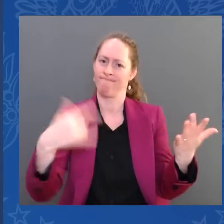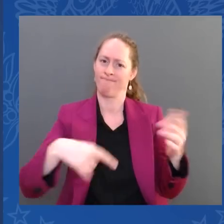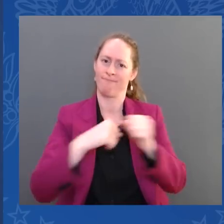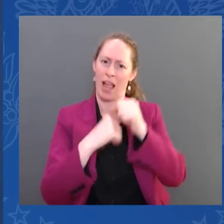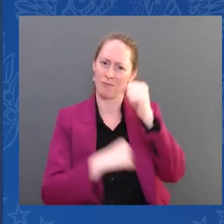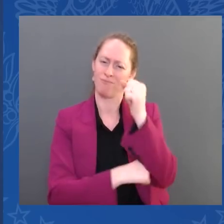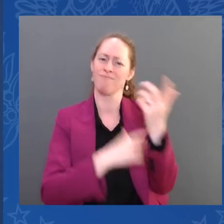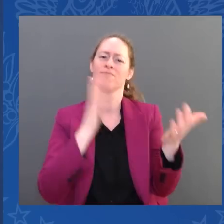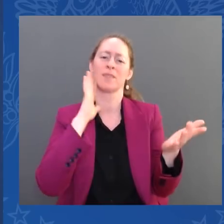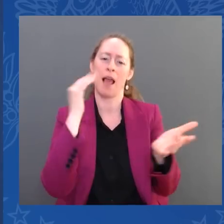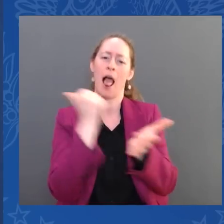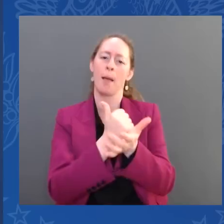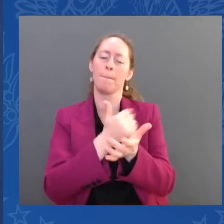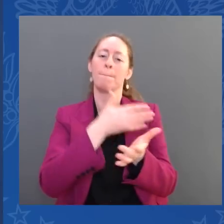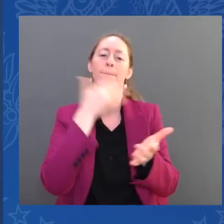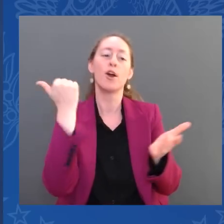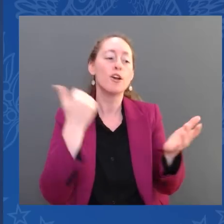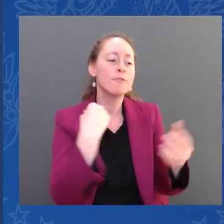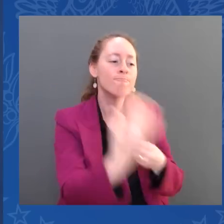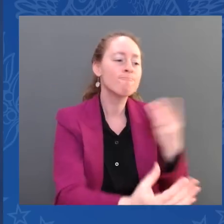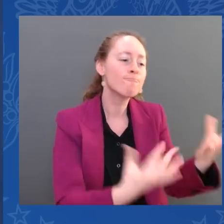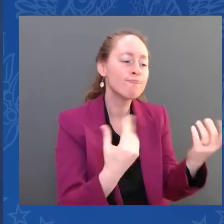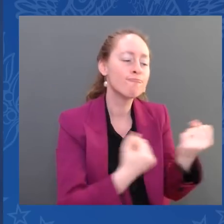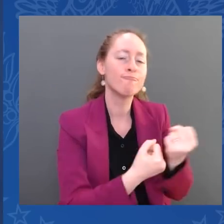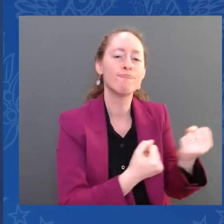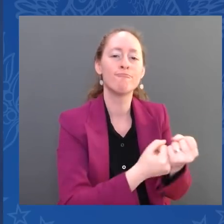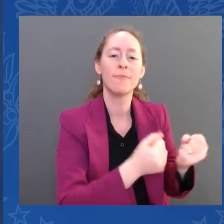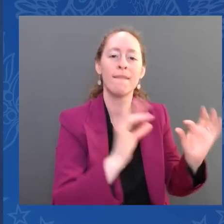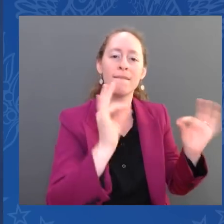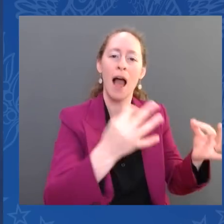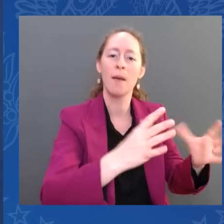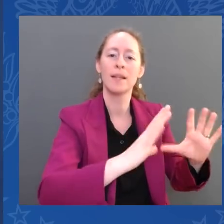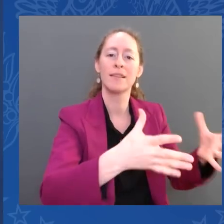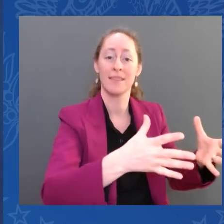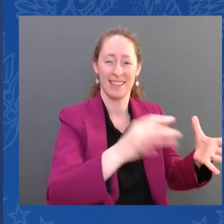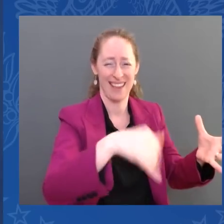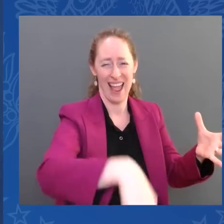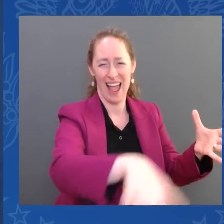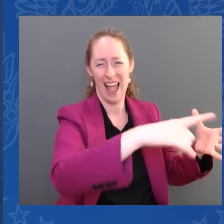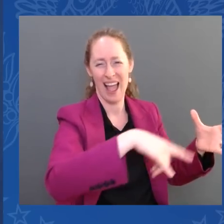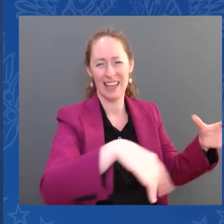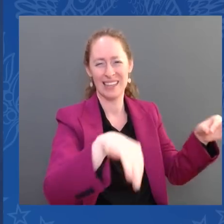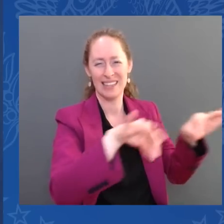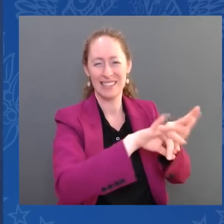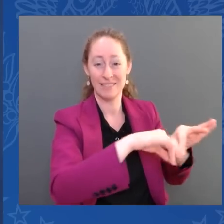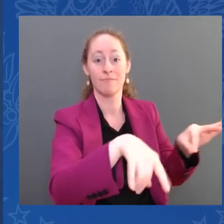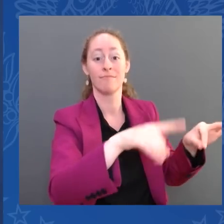than any country in the world to overcome the global inflation that we're seeing and reach a new chapter of stable